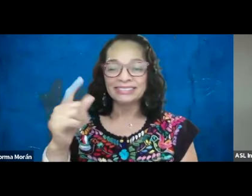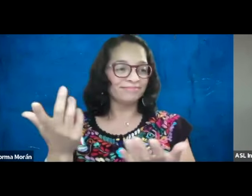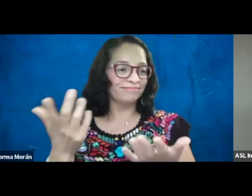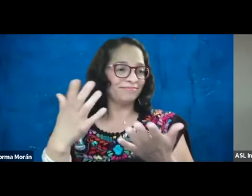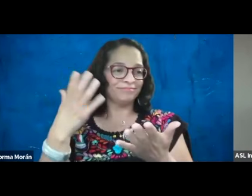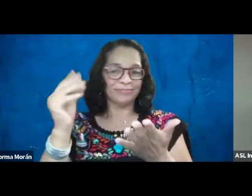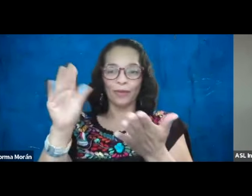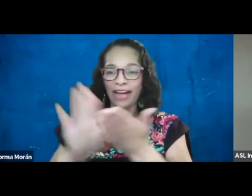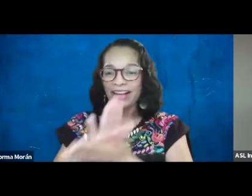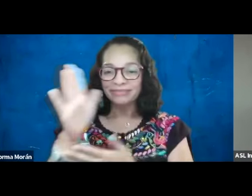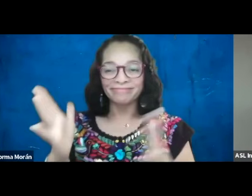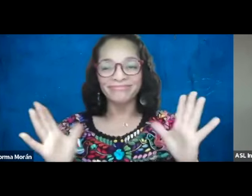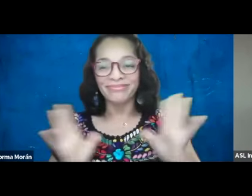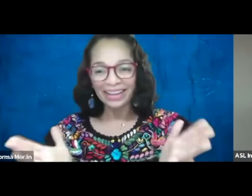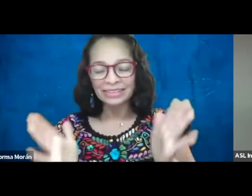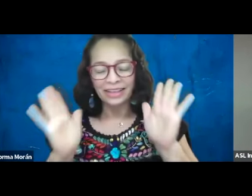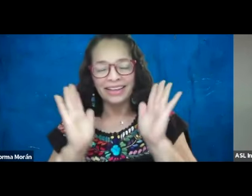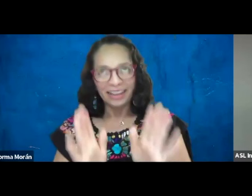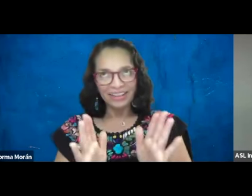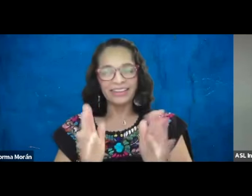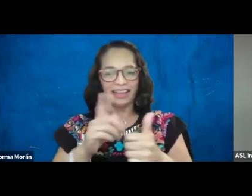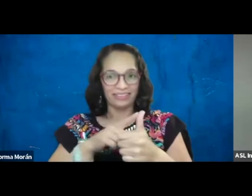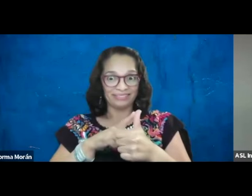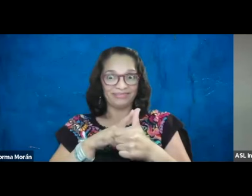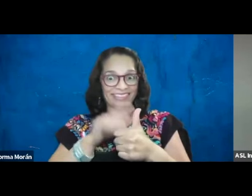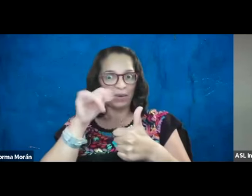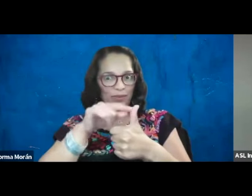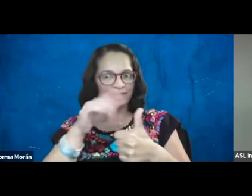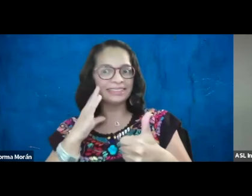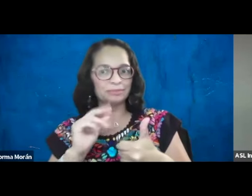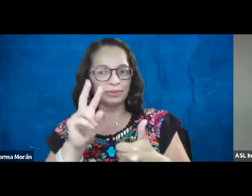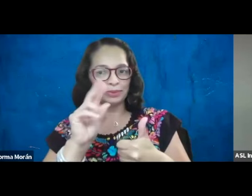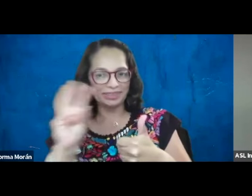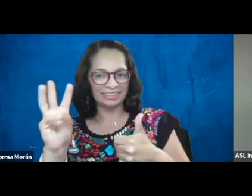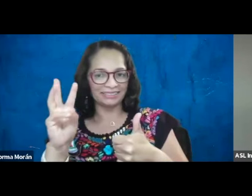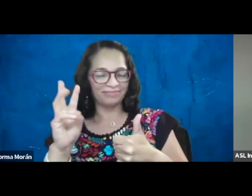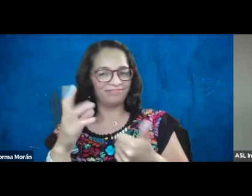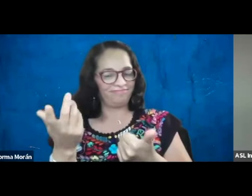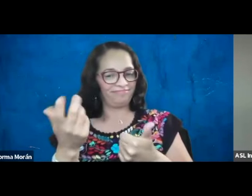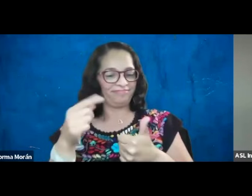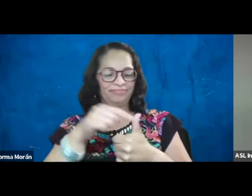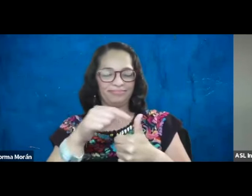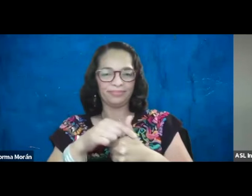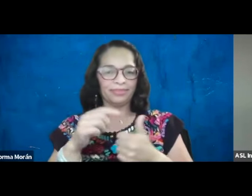Now my child is 19 and is an adult. And that